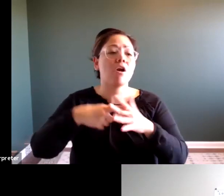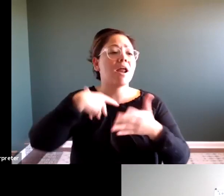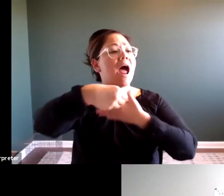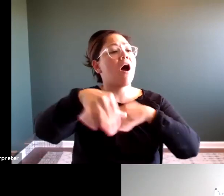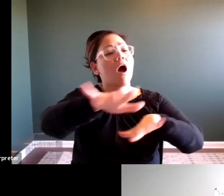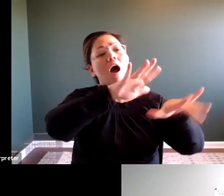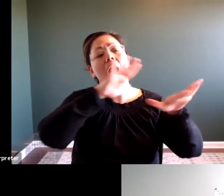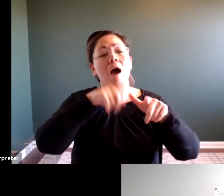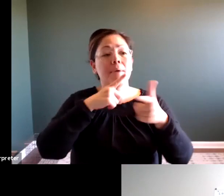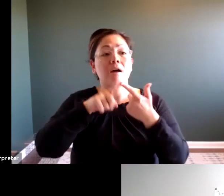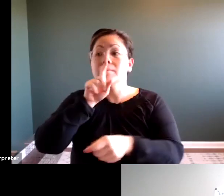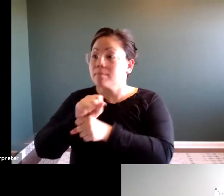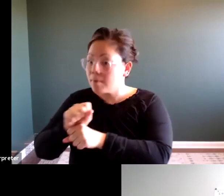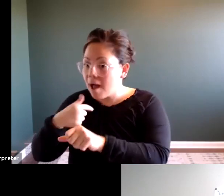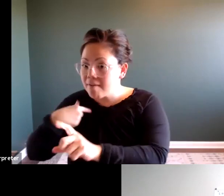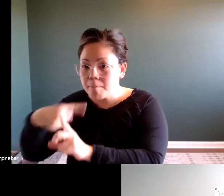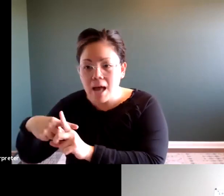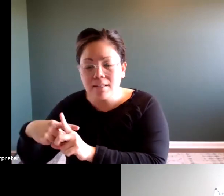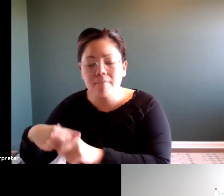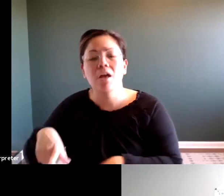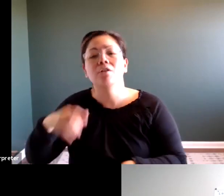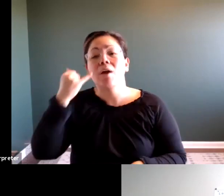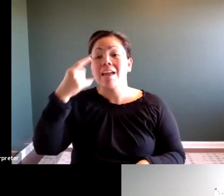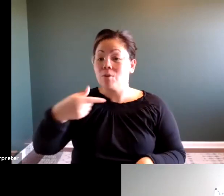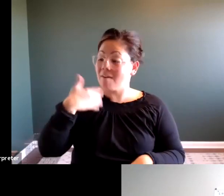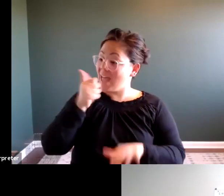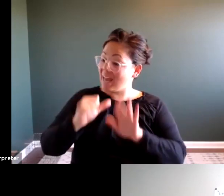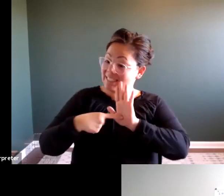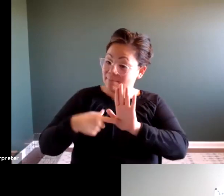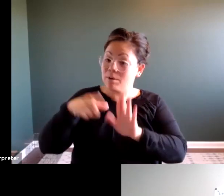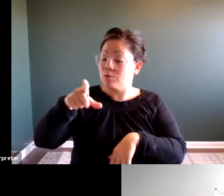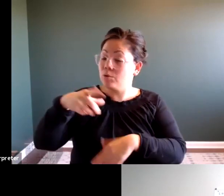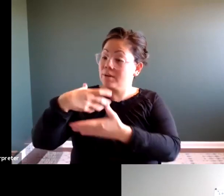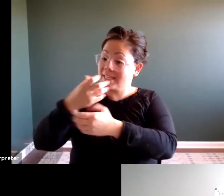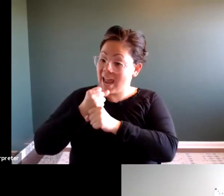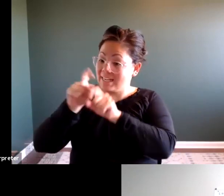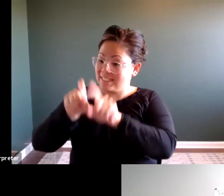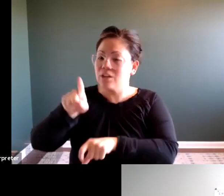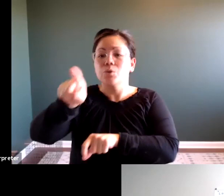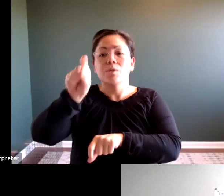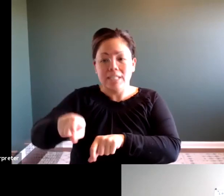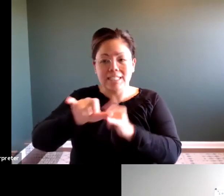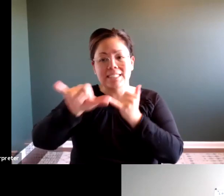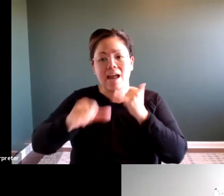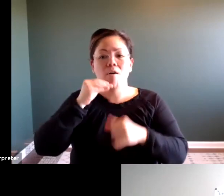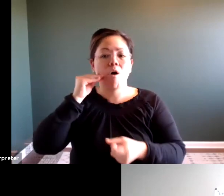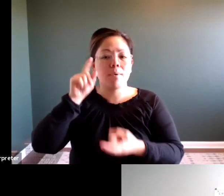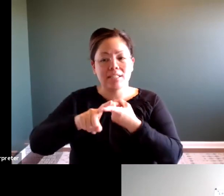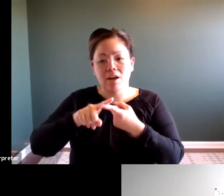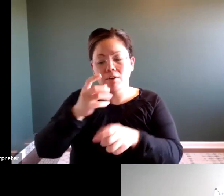and then it turns out I` was actually positive." If you have symptoms and you're getting tested you need to stay home until you get your results. We have such high cases like we do now.